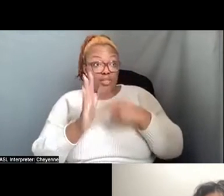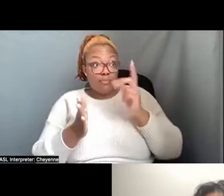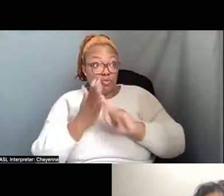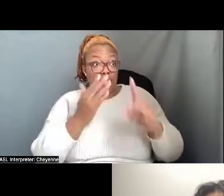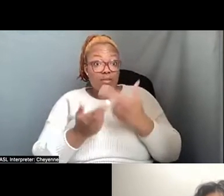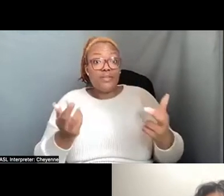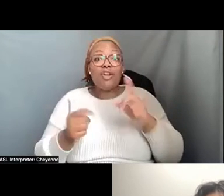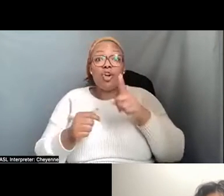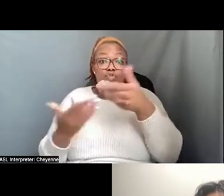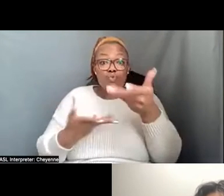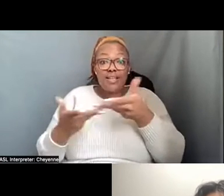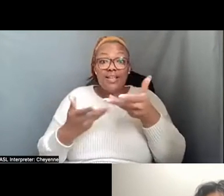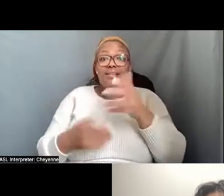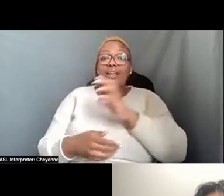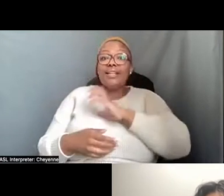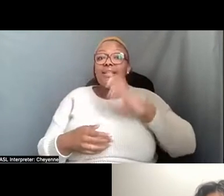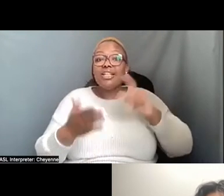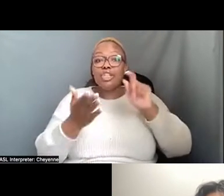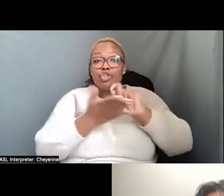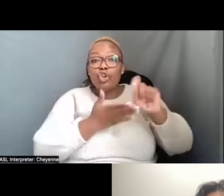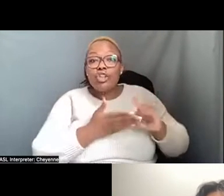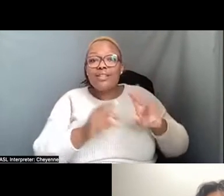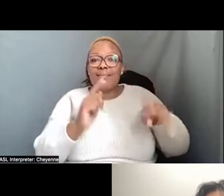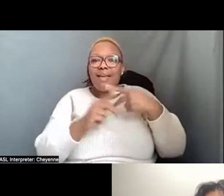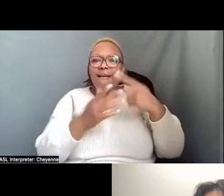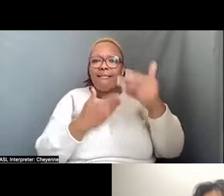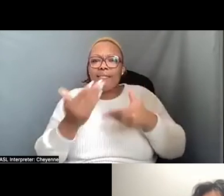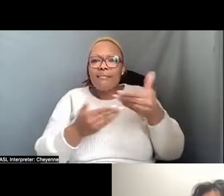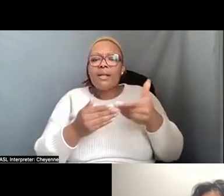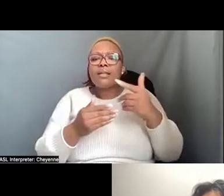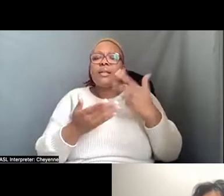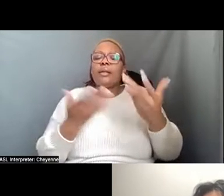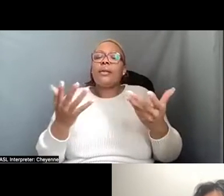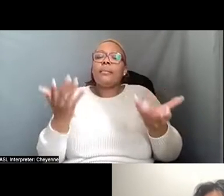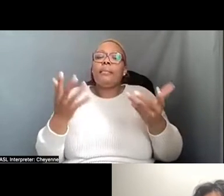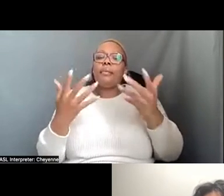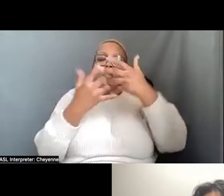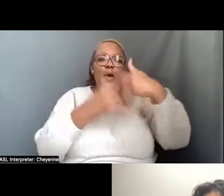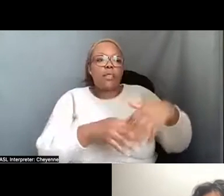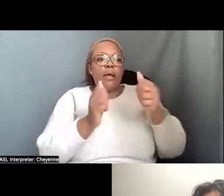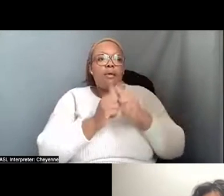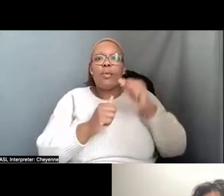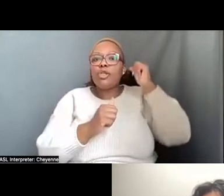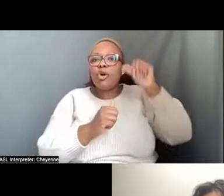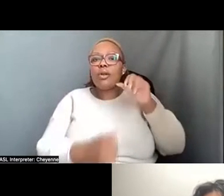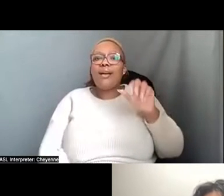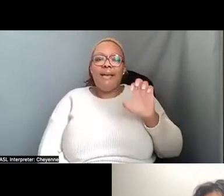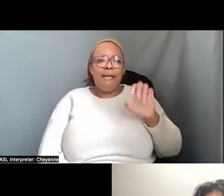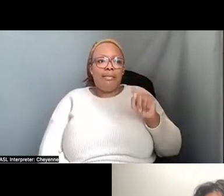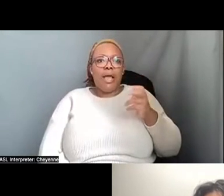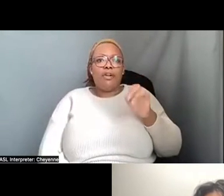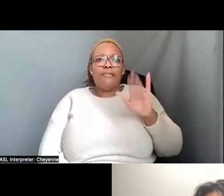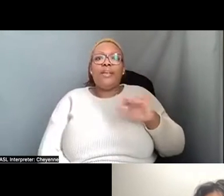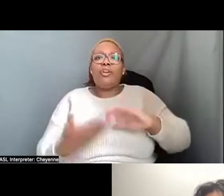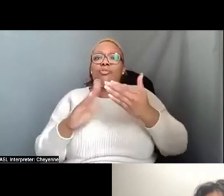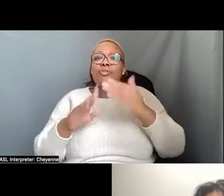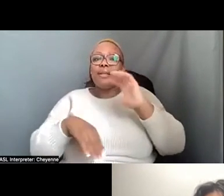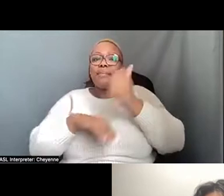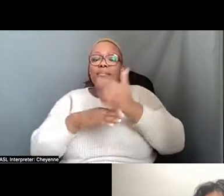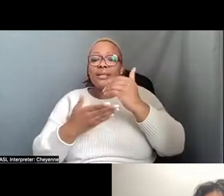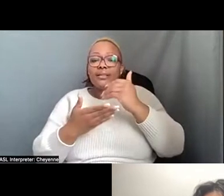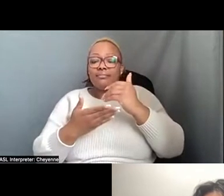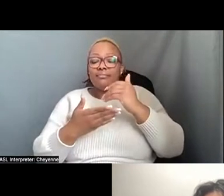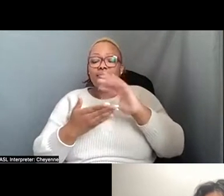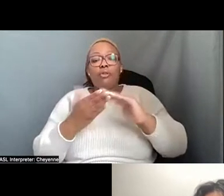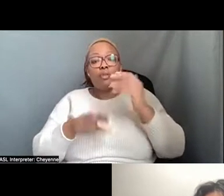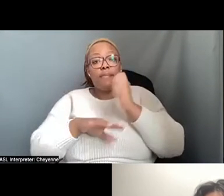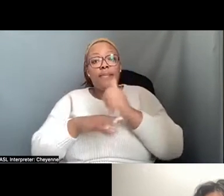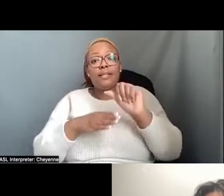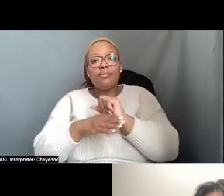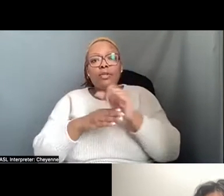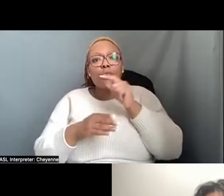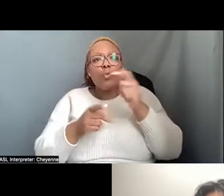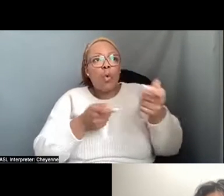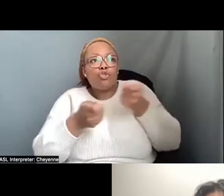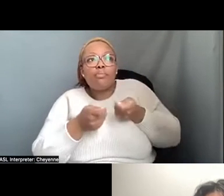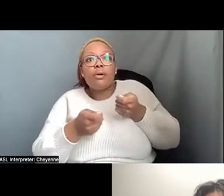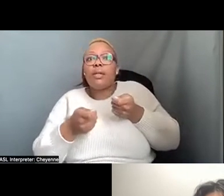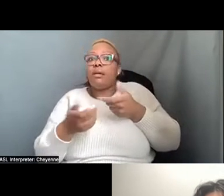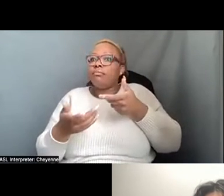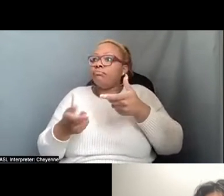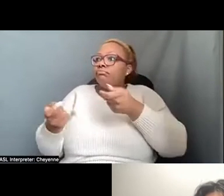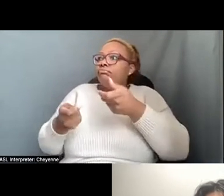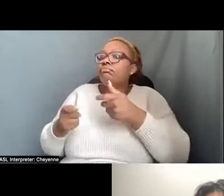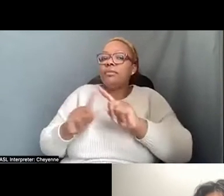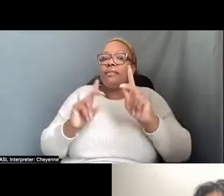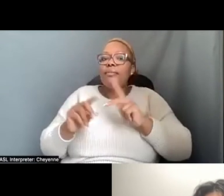If you are engaging in citizen journalism and that kind of process which would be aligned with